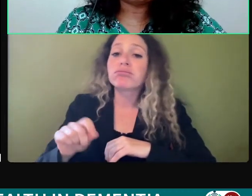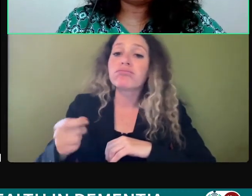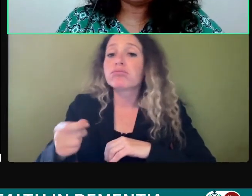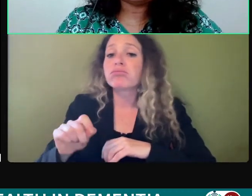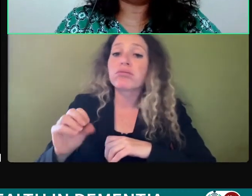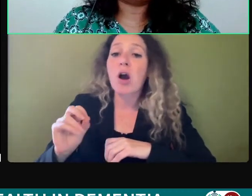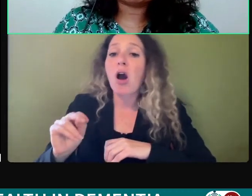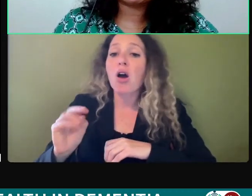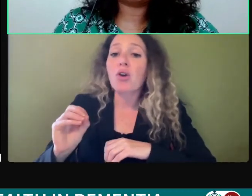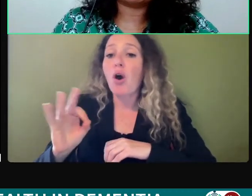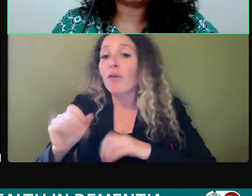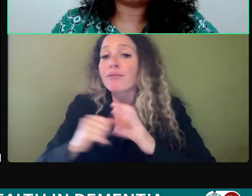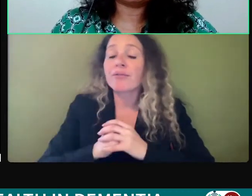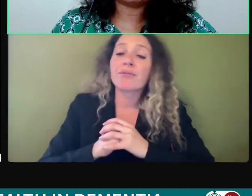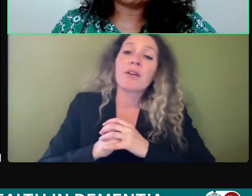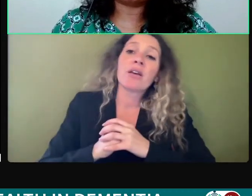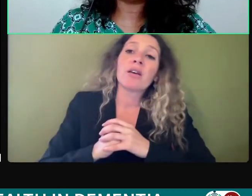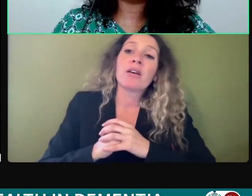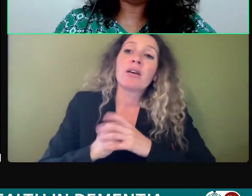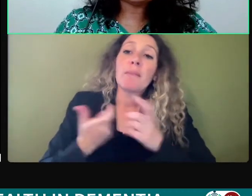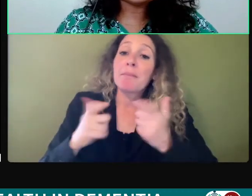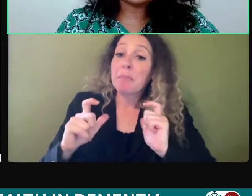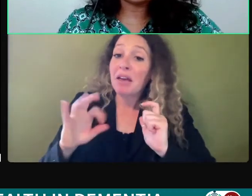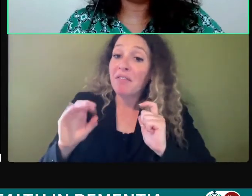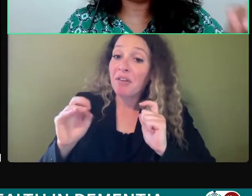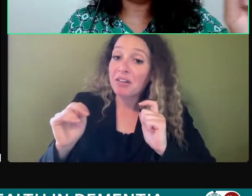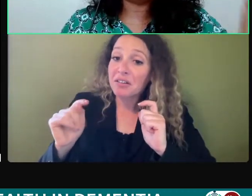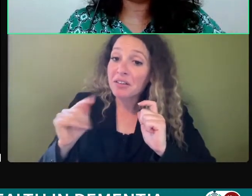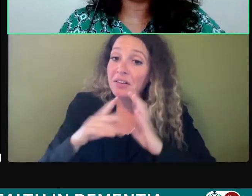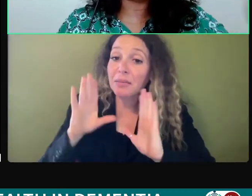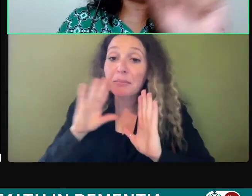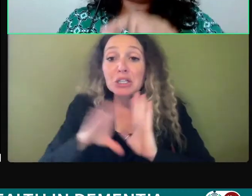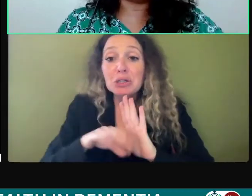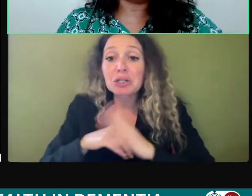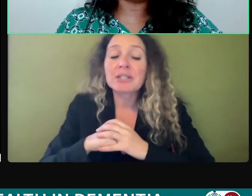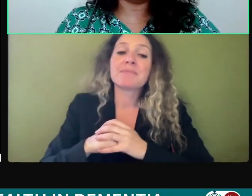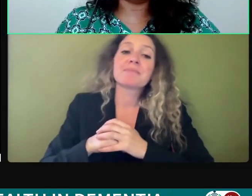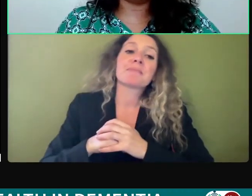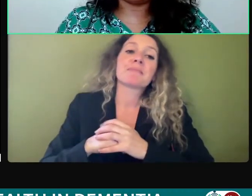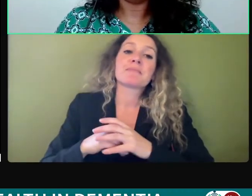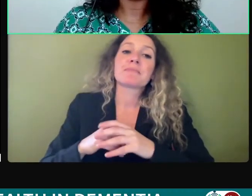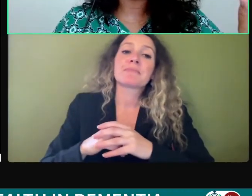ability to enlarge font or picture or the ability to hide non-essential information on the screen to